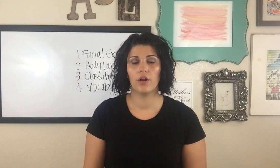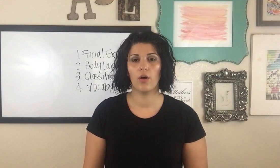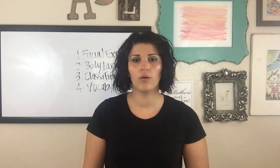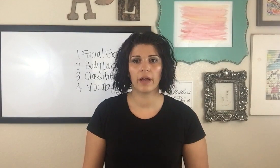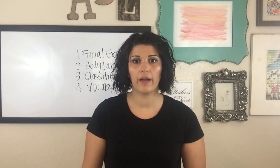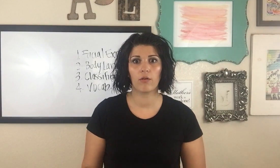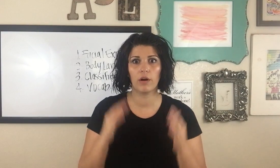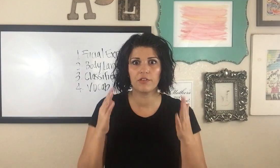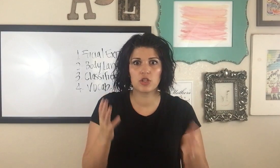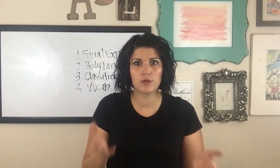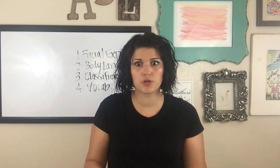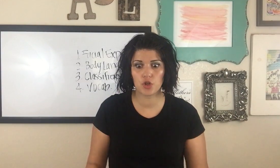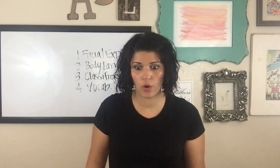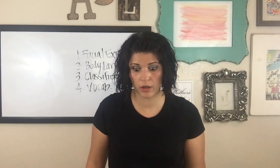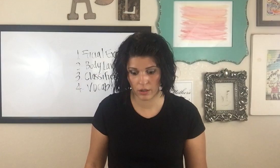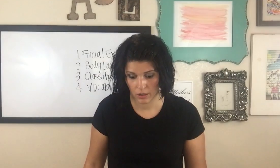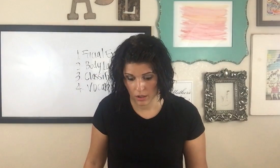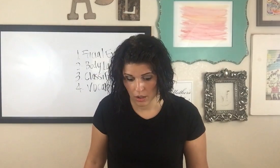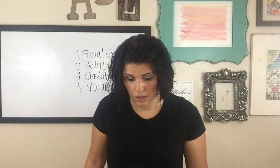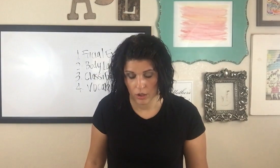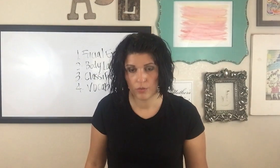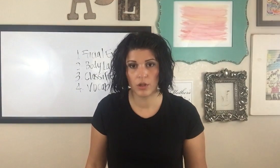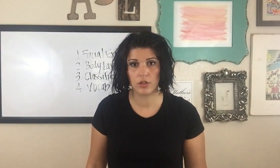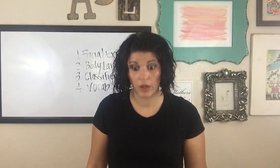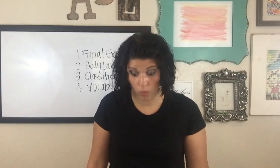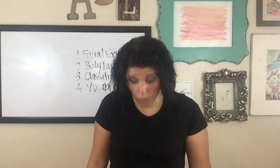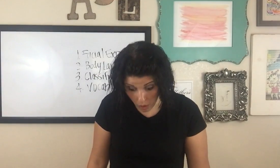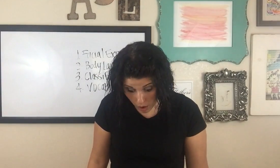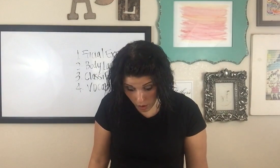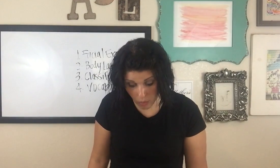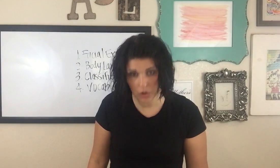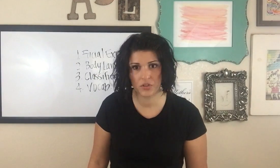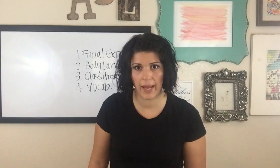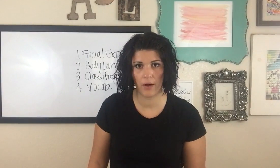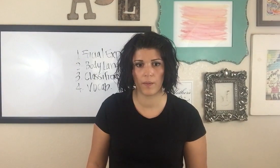No. Okay. Or what if it's super short? You would looked at, whoa, look down.